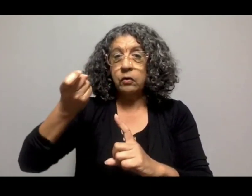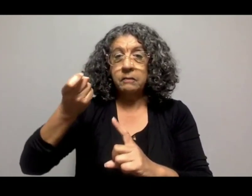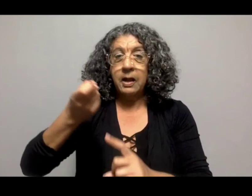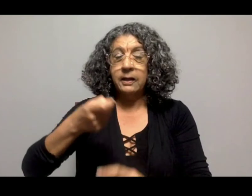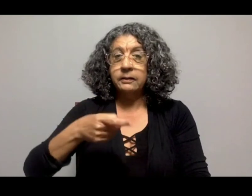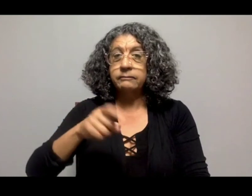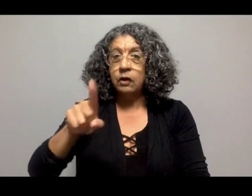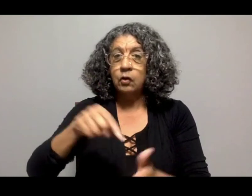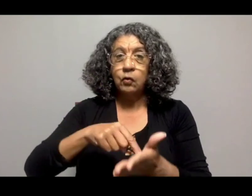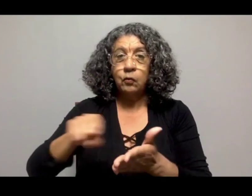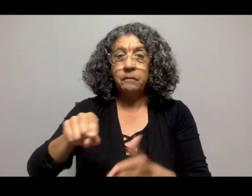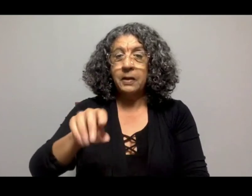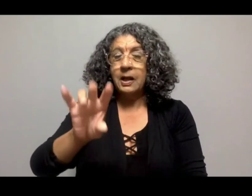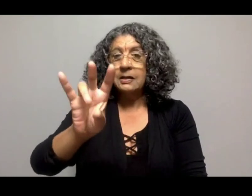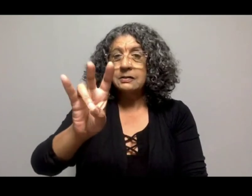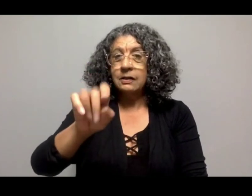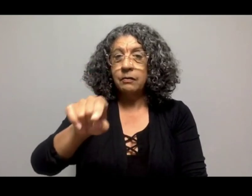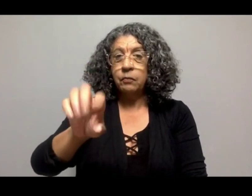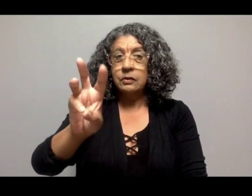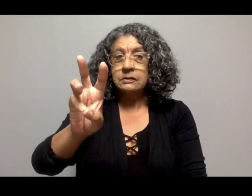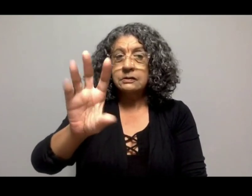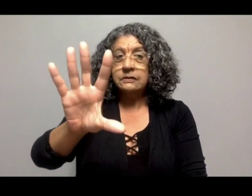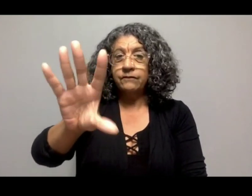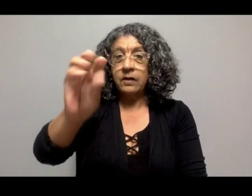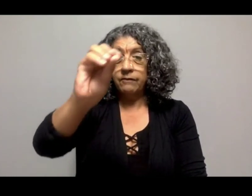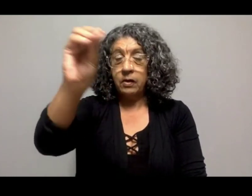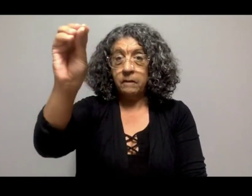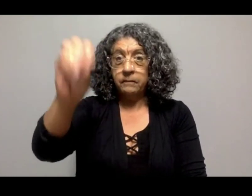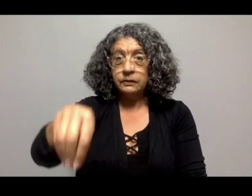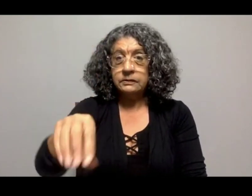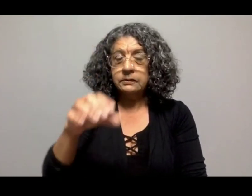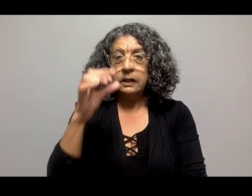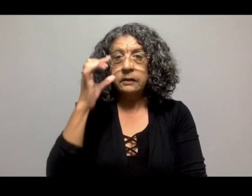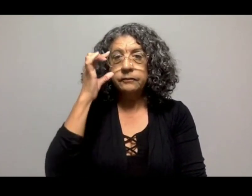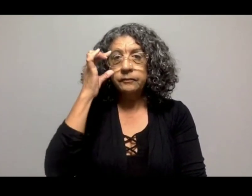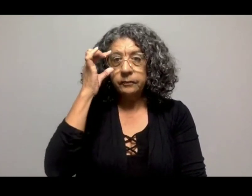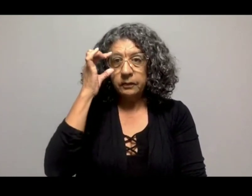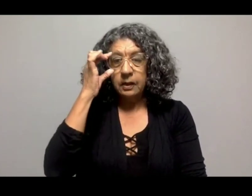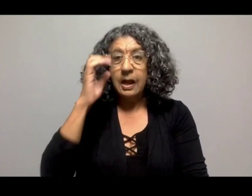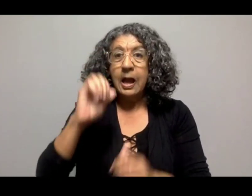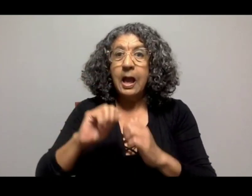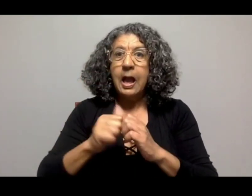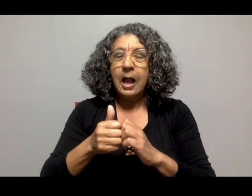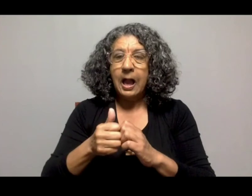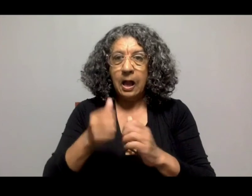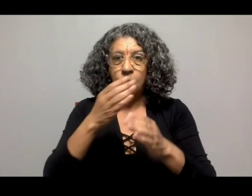those are automatically taken out of your pay it's an automatic 7.65 percent.